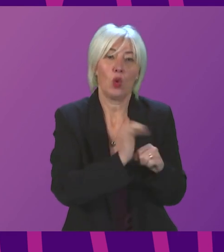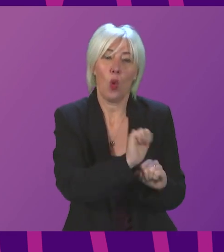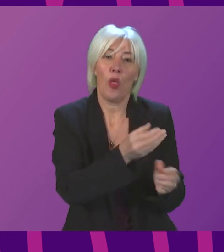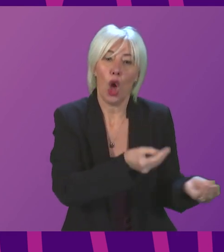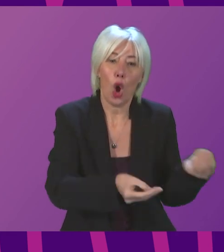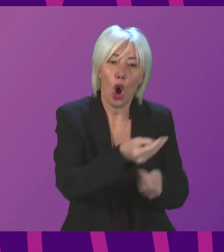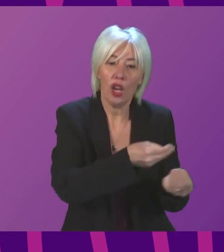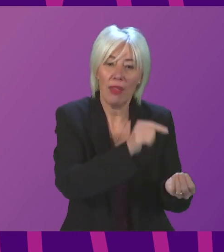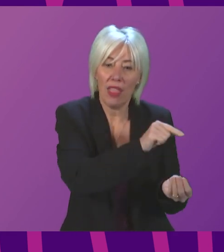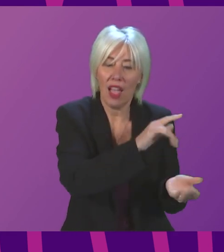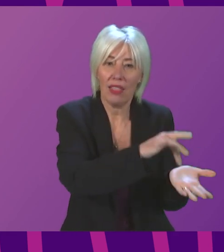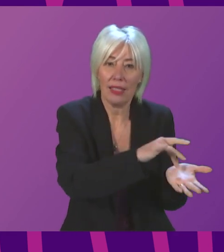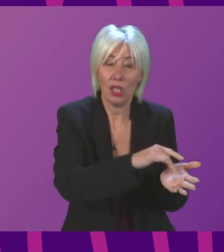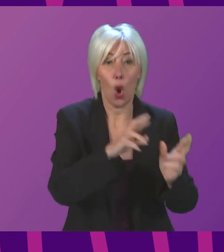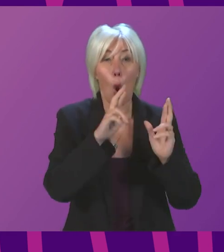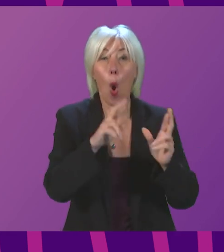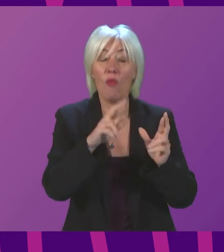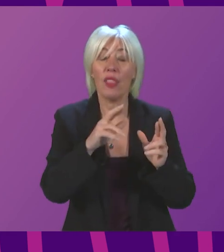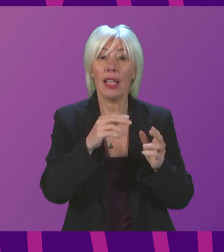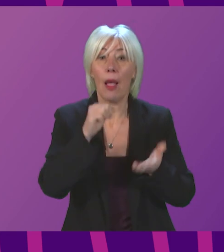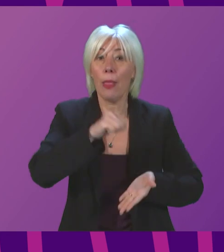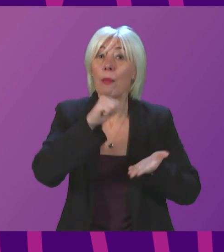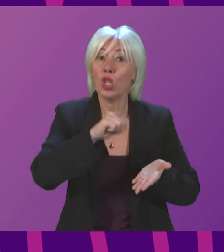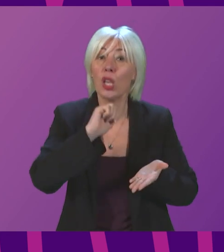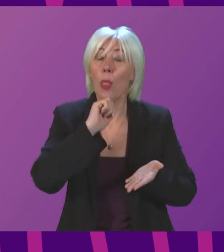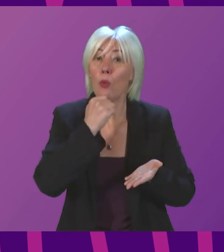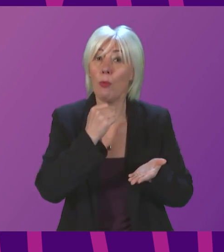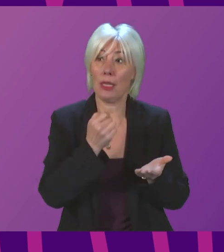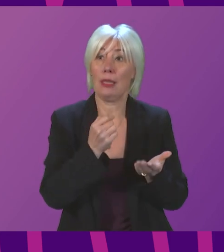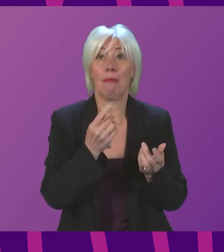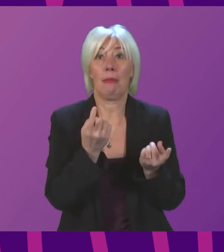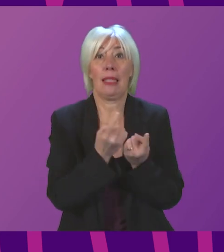that there will be much in the budget for businesses to welcome in that regard this afternoon.